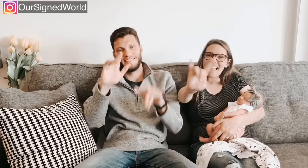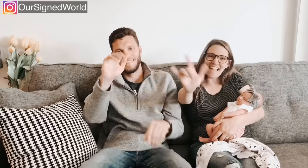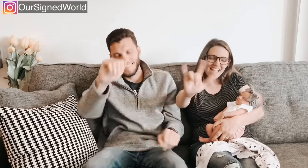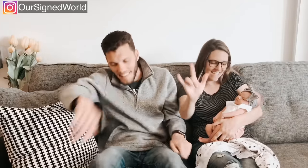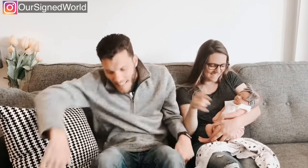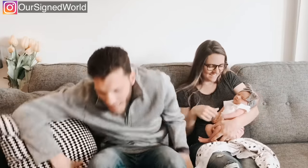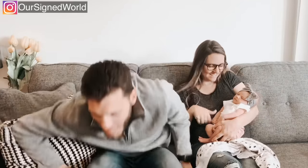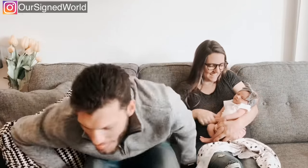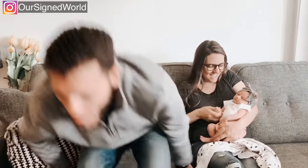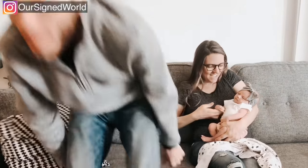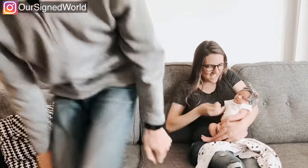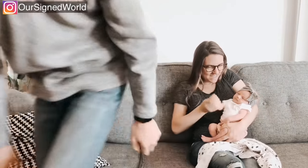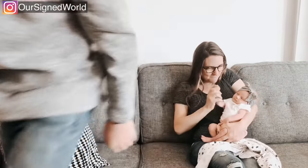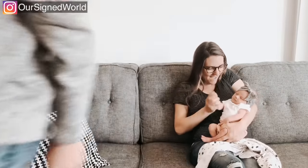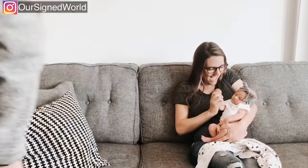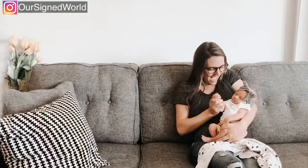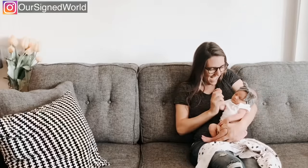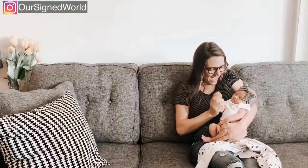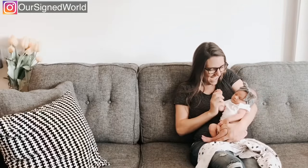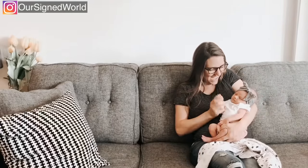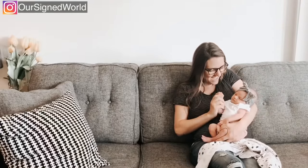BYE!